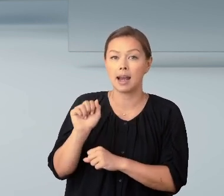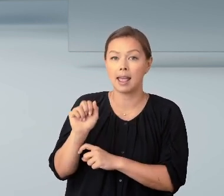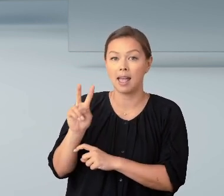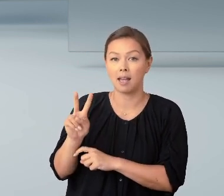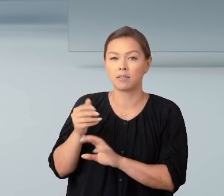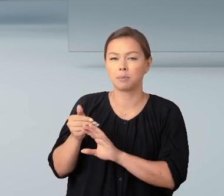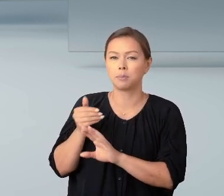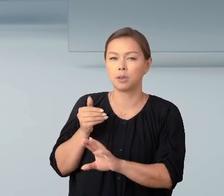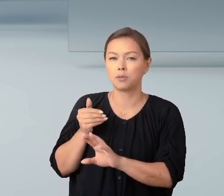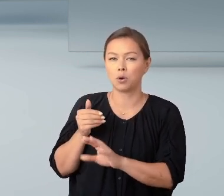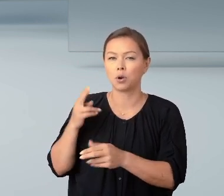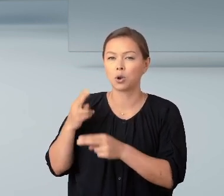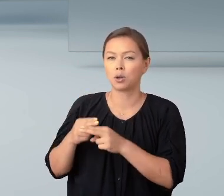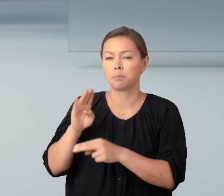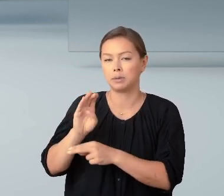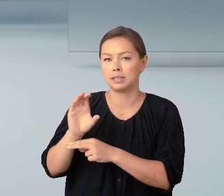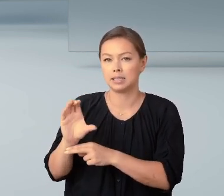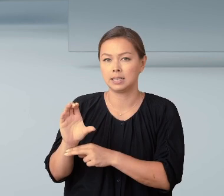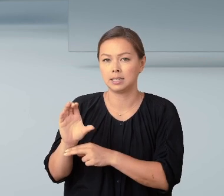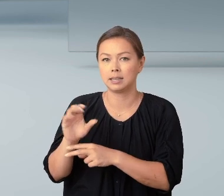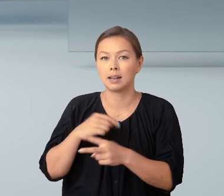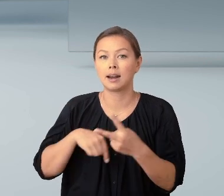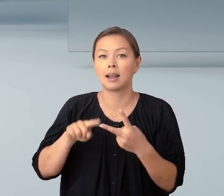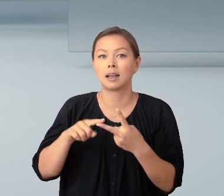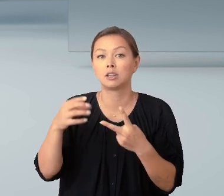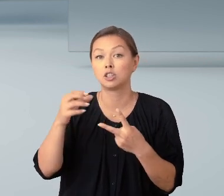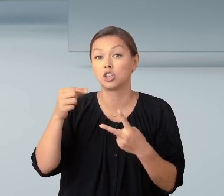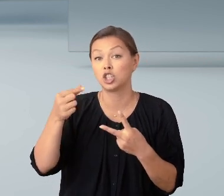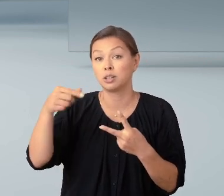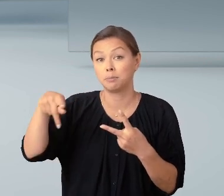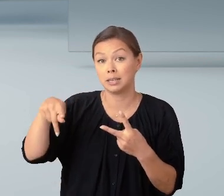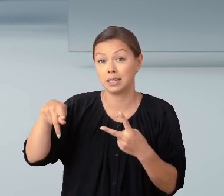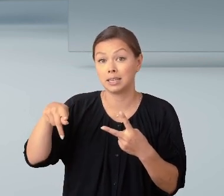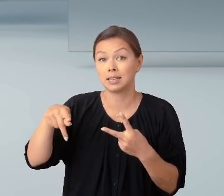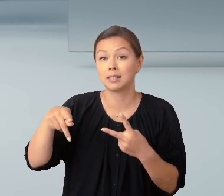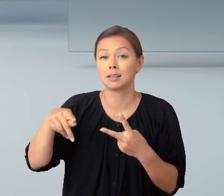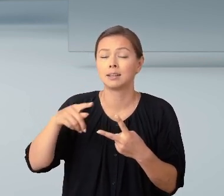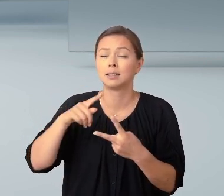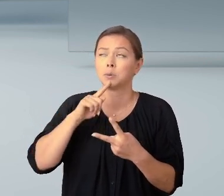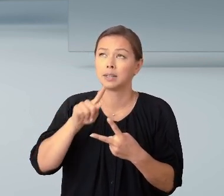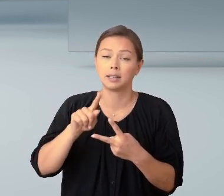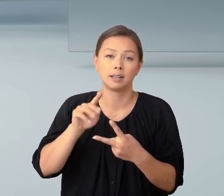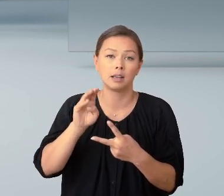Central, and GP. We've been Microsoft partner forever. I've been in